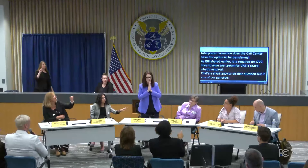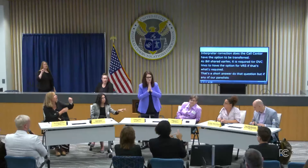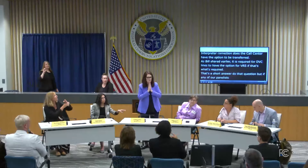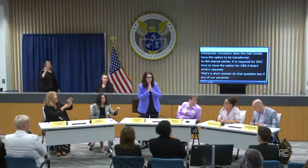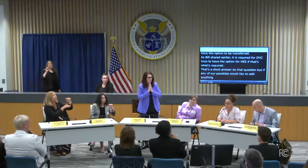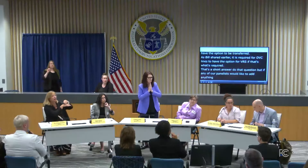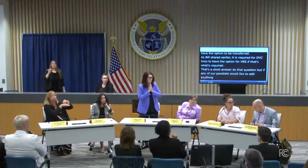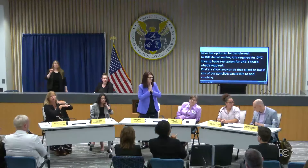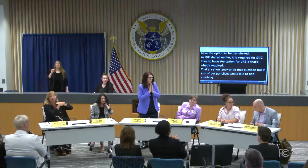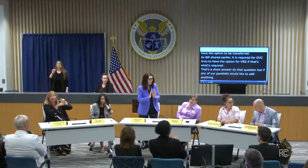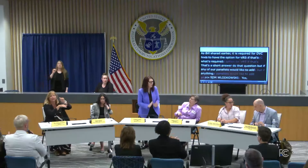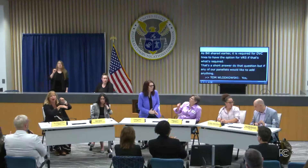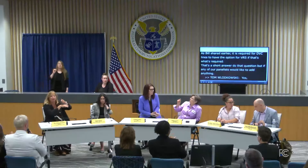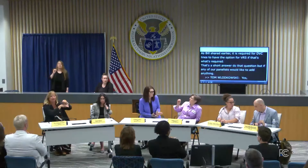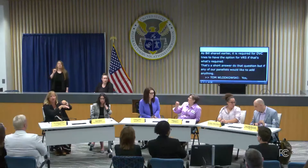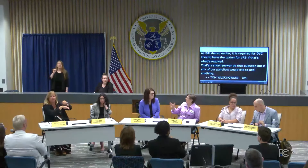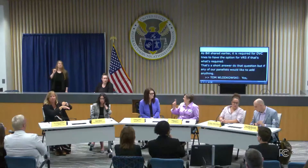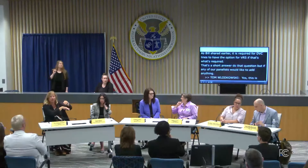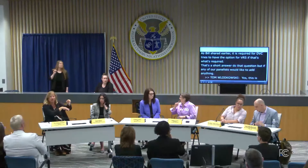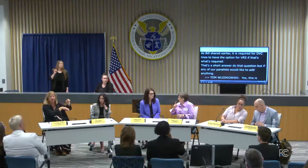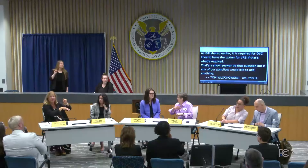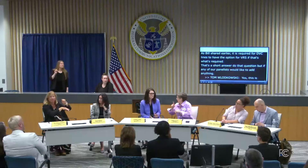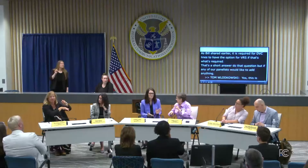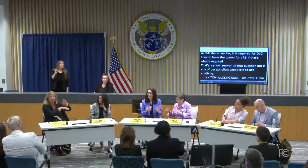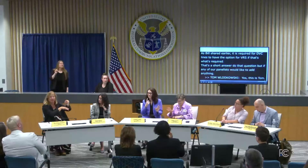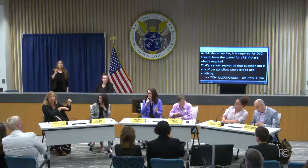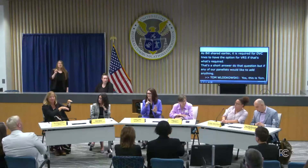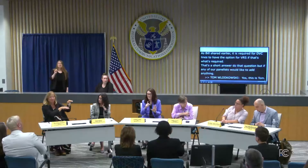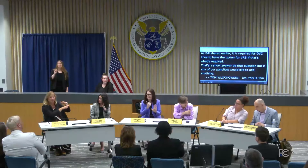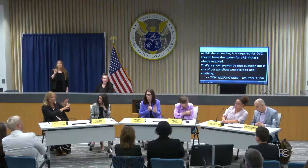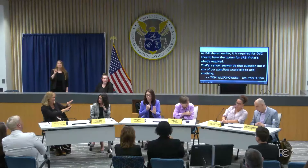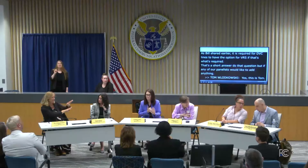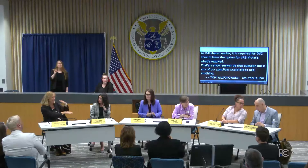THAT'S WHAT'S REQUIRED. THAT'S A SHORT ANSWER DO THAT QUESTION BUT IF ANY OF OUR PANELISTS WOULD LIKE TO ADD ANYTHING.